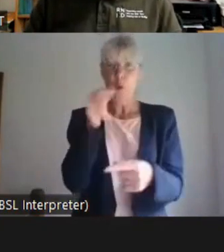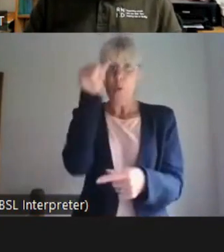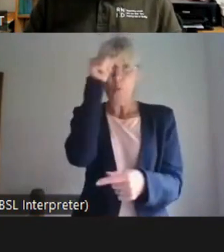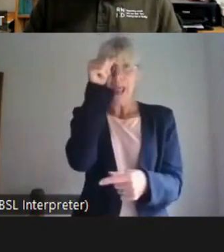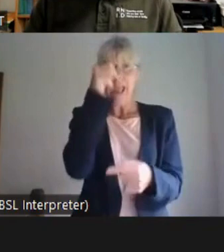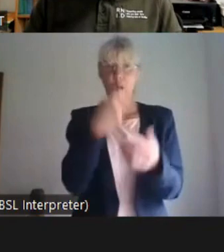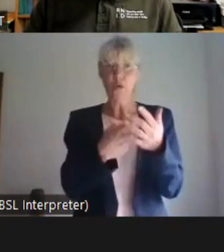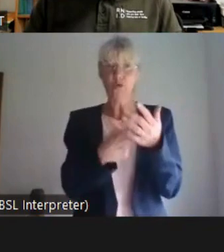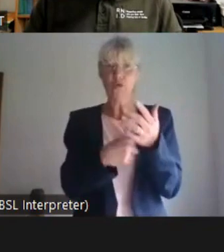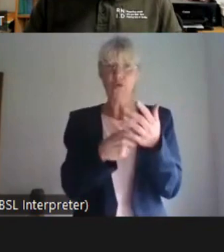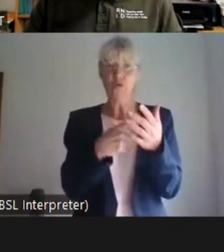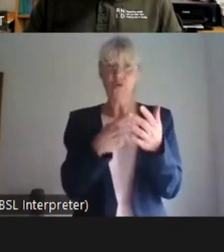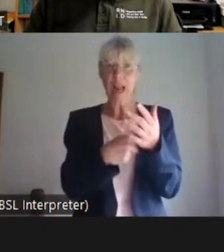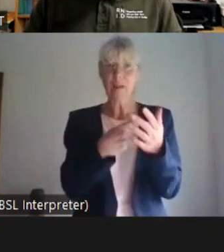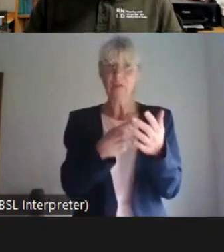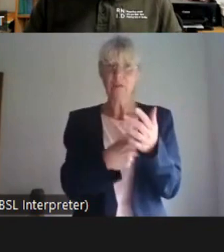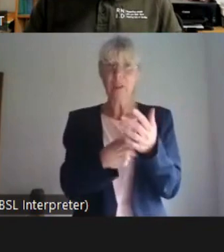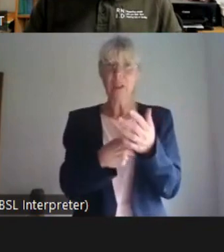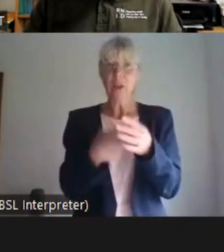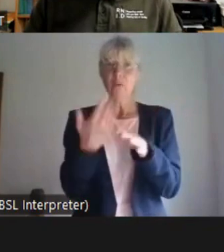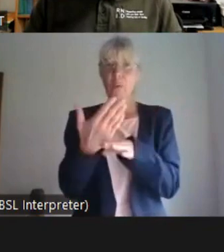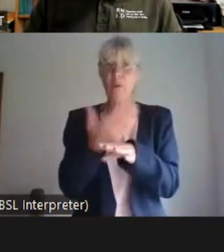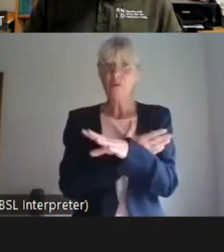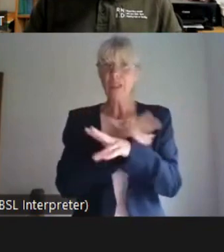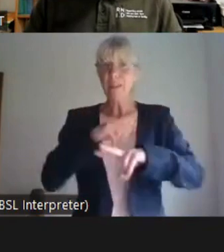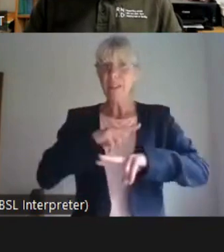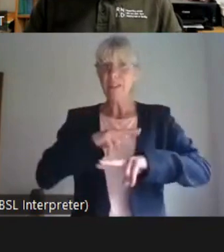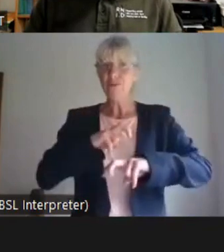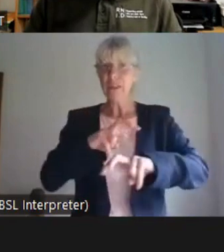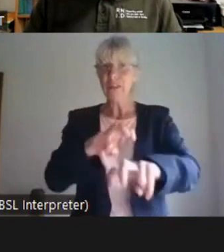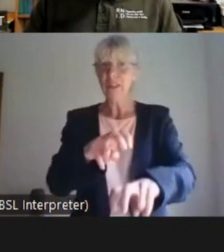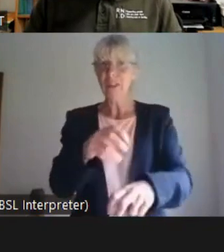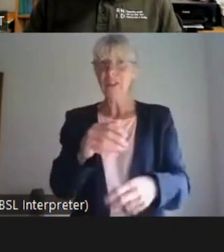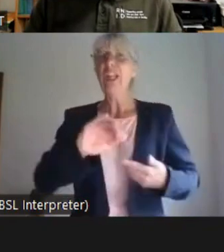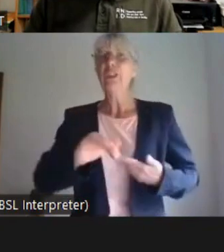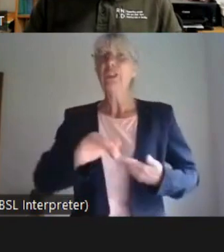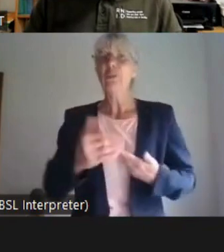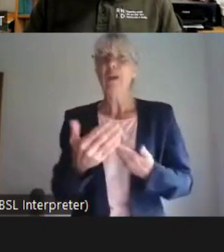um from a previous talk that you did so I'll hand over to you actually for the next bit